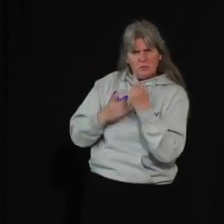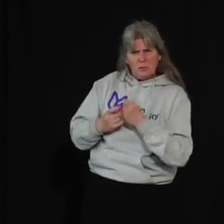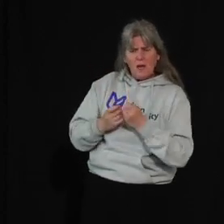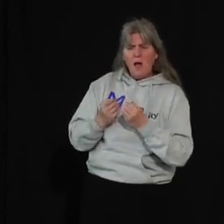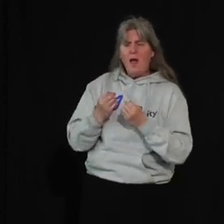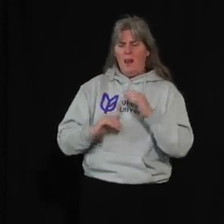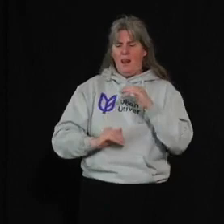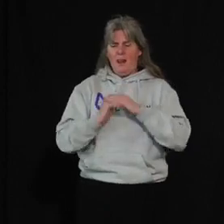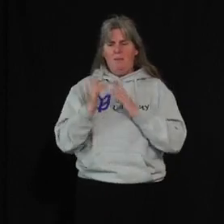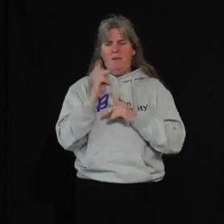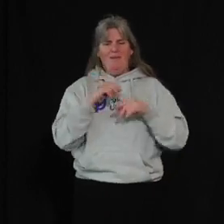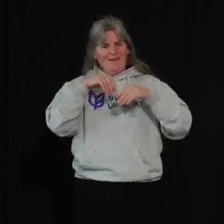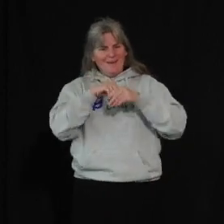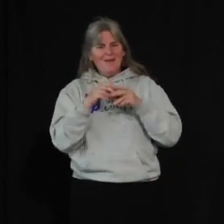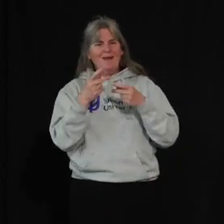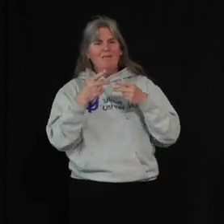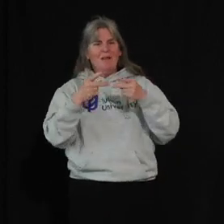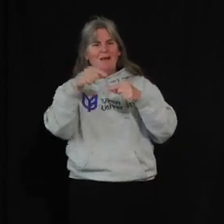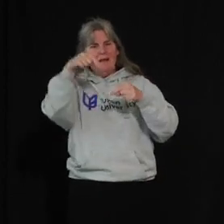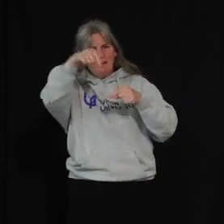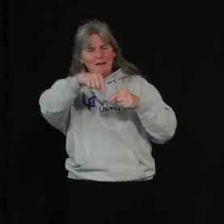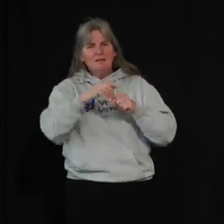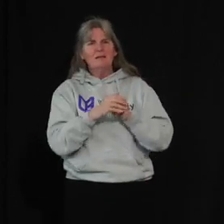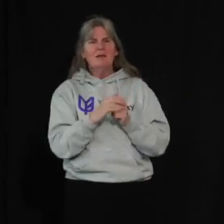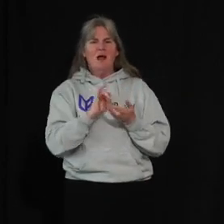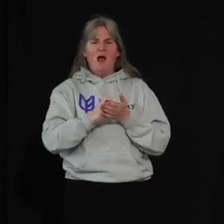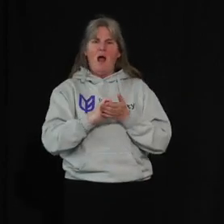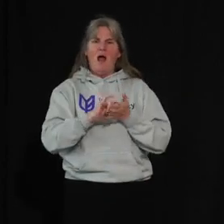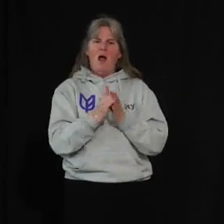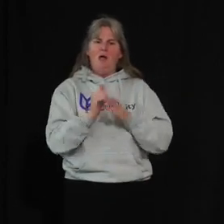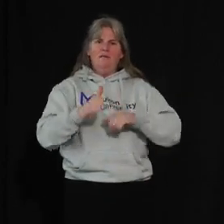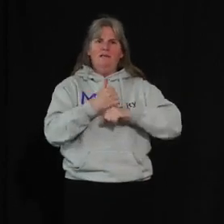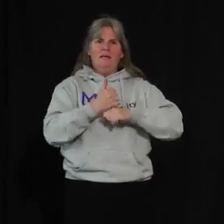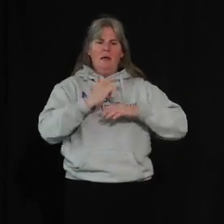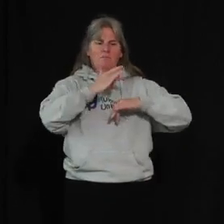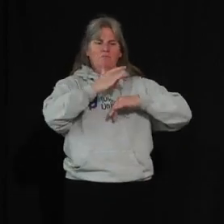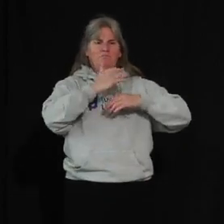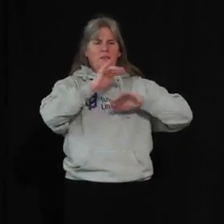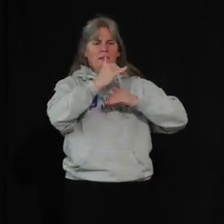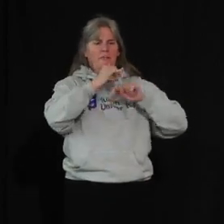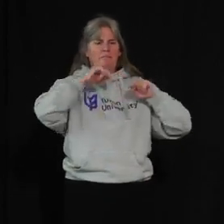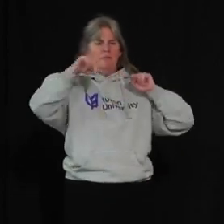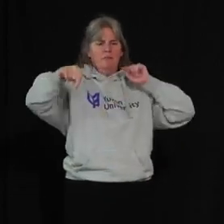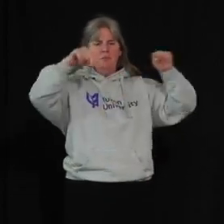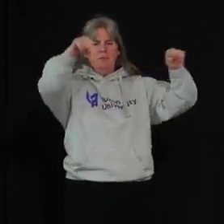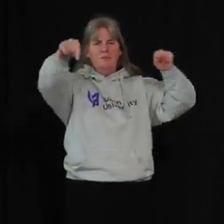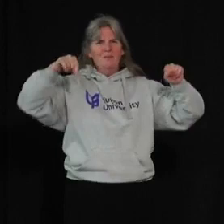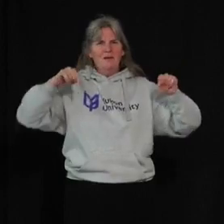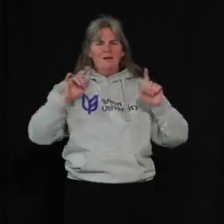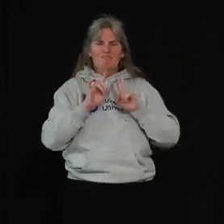How many are going to be allowed into the premises. How the spacing is going to be organized.